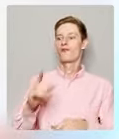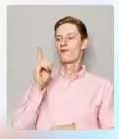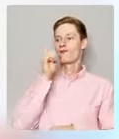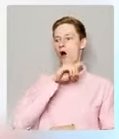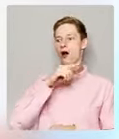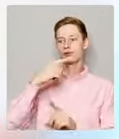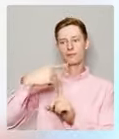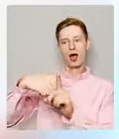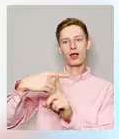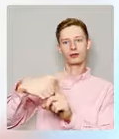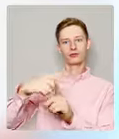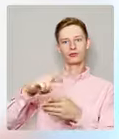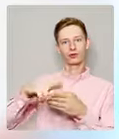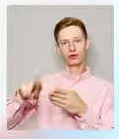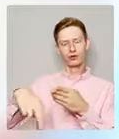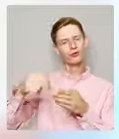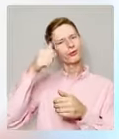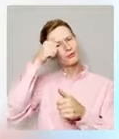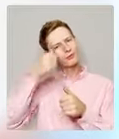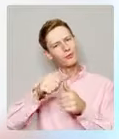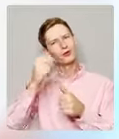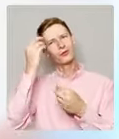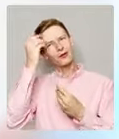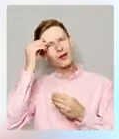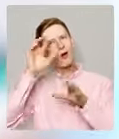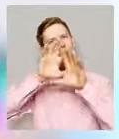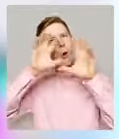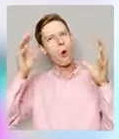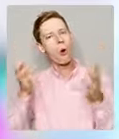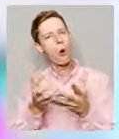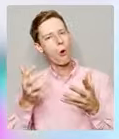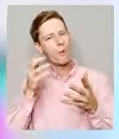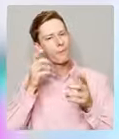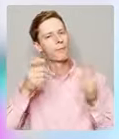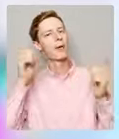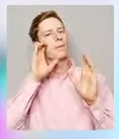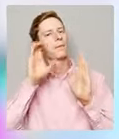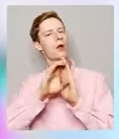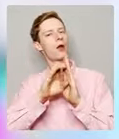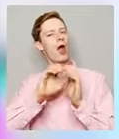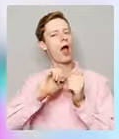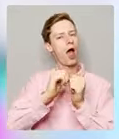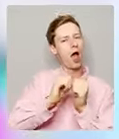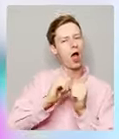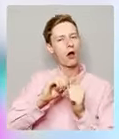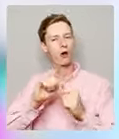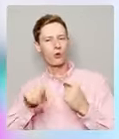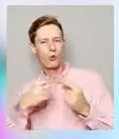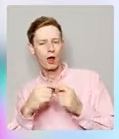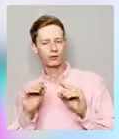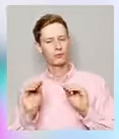Remember to think holistically about what interactions a user needs to perform and when,